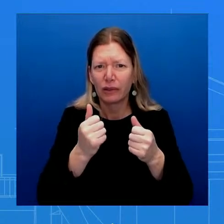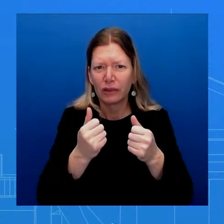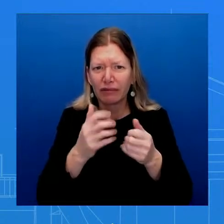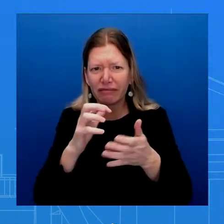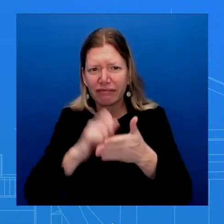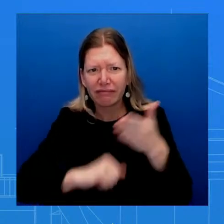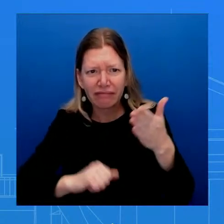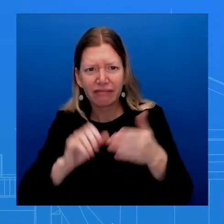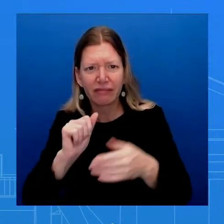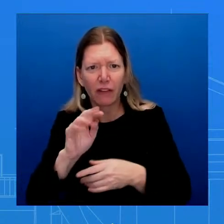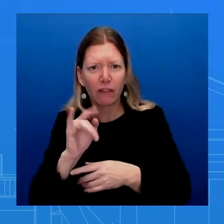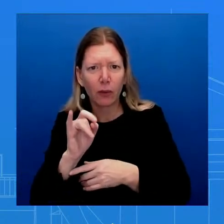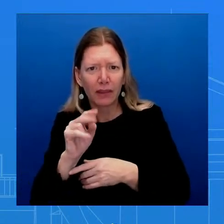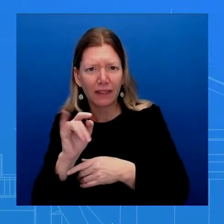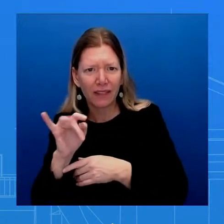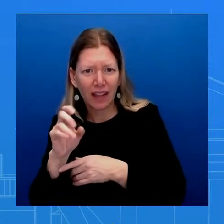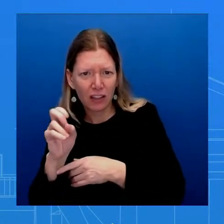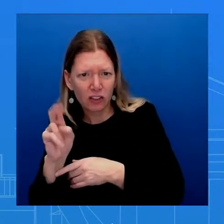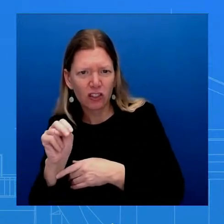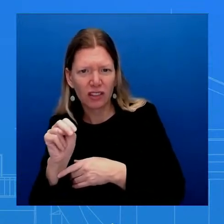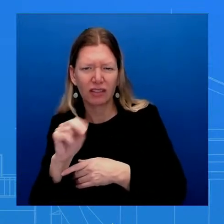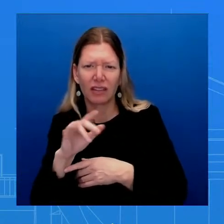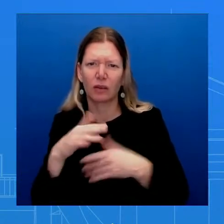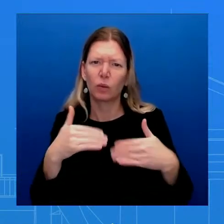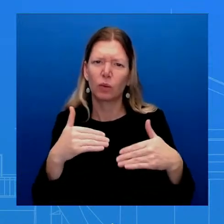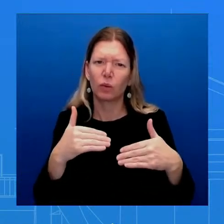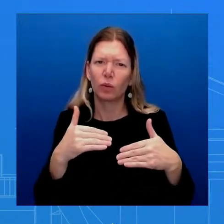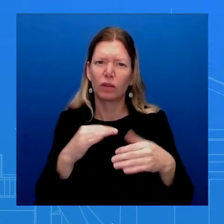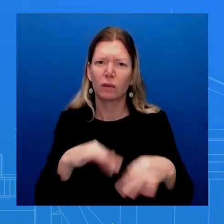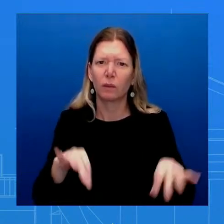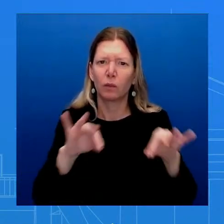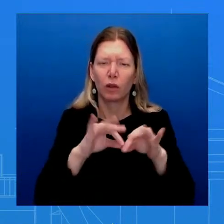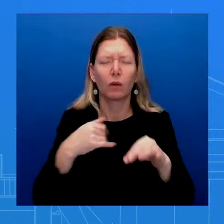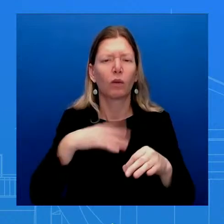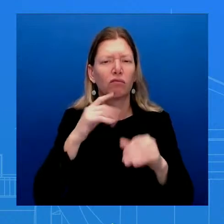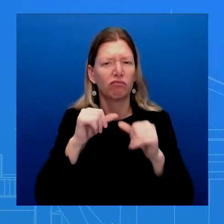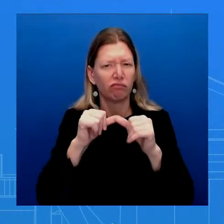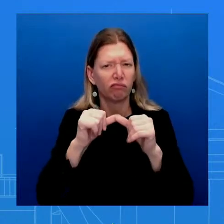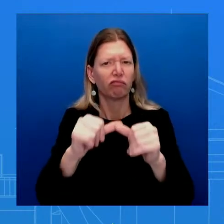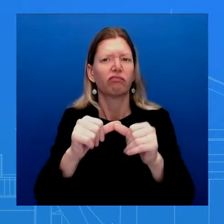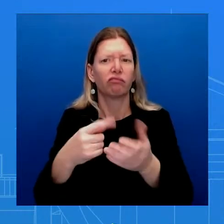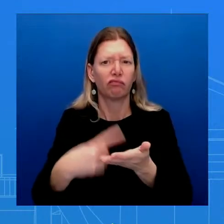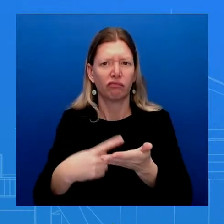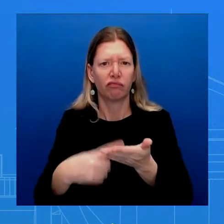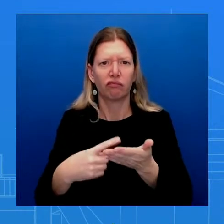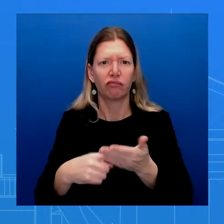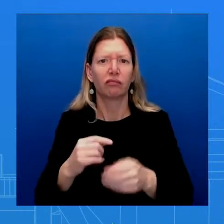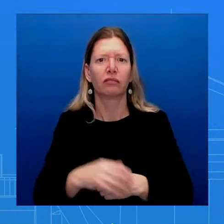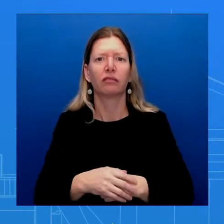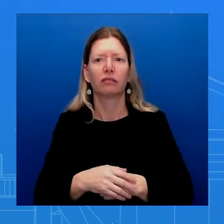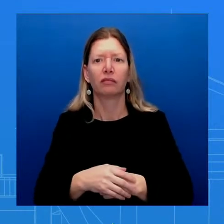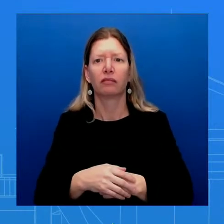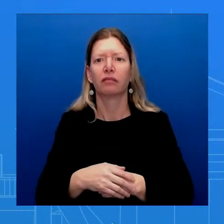The Press: Thank you for taking the question seriously. Ms. Jean-Pierre: Thank you. The Press: Thanks, Karine. On lowering prices. You said earlier that the actions